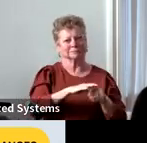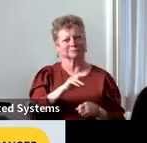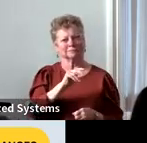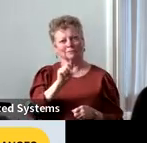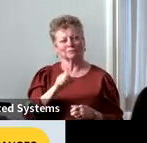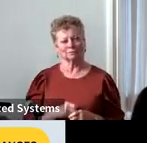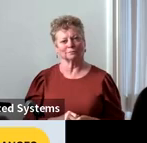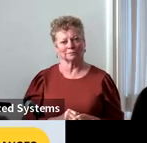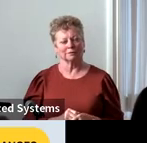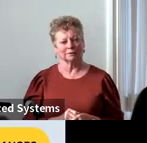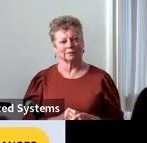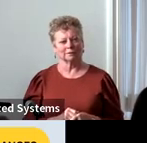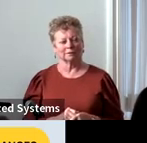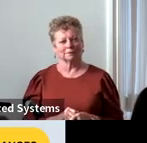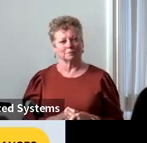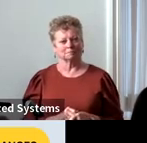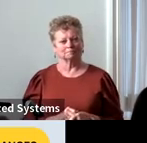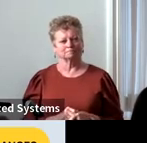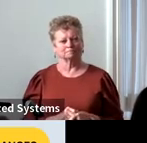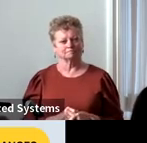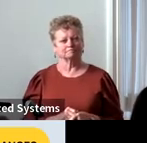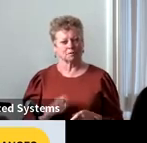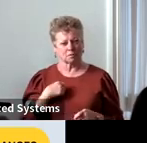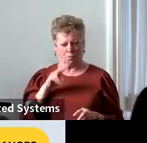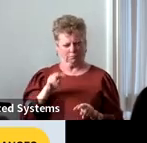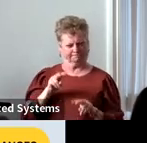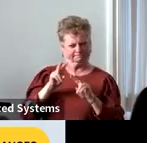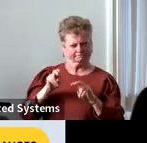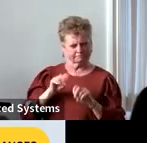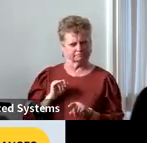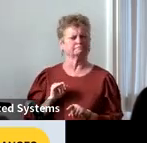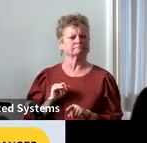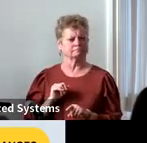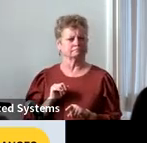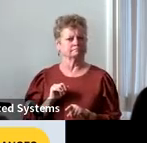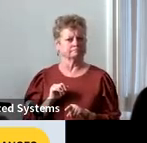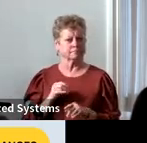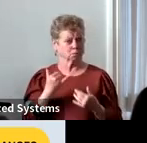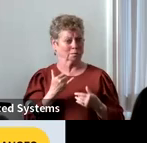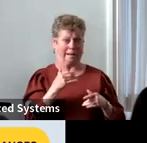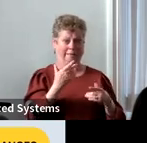So as we take stock on this important day, when we are trying to imagine,